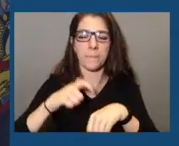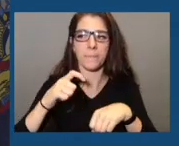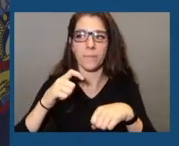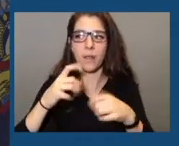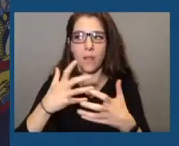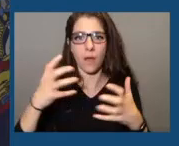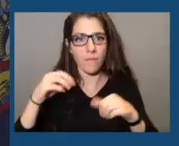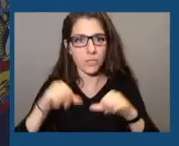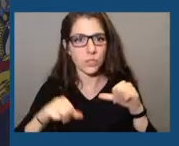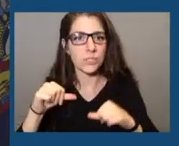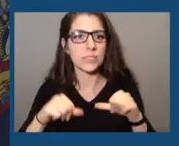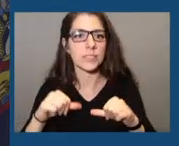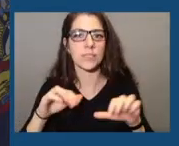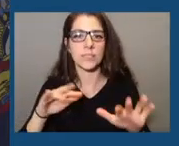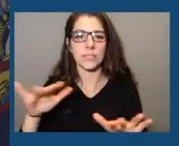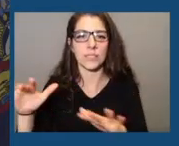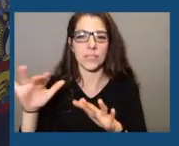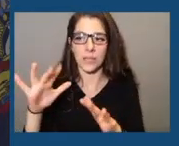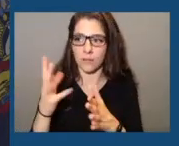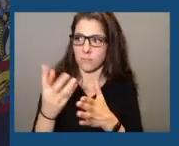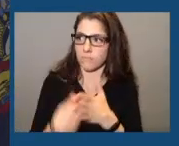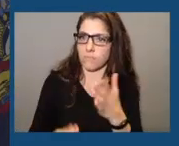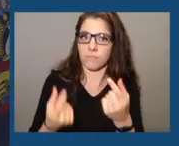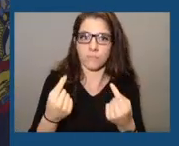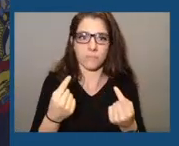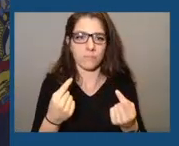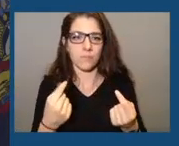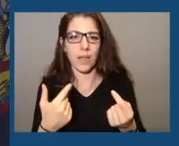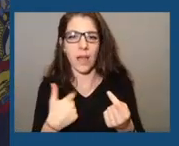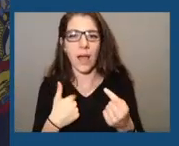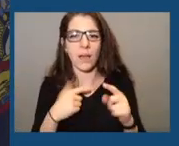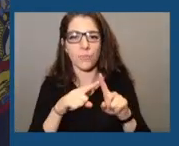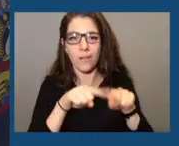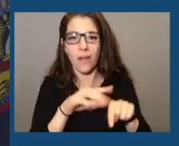and a void to fill. And I merely became to rely on him for his judgment